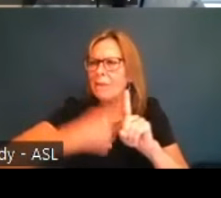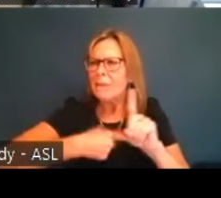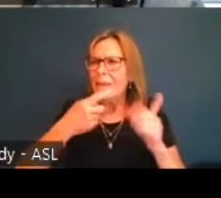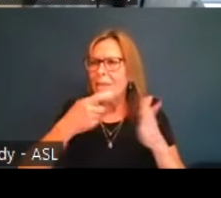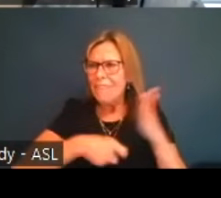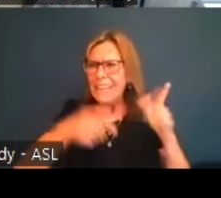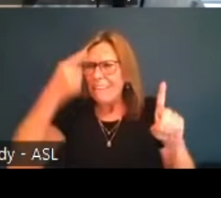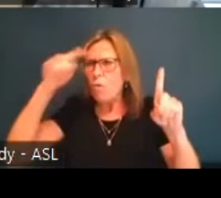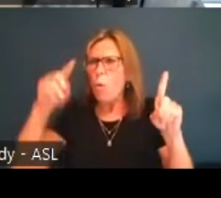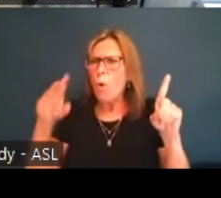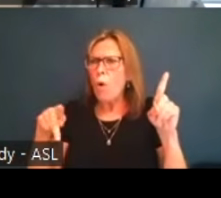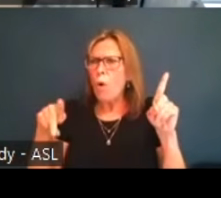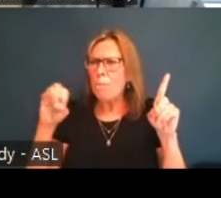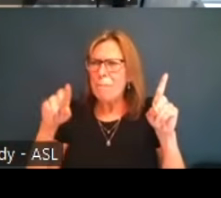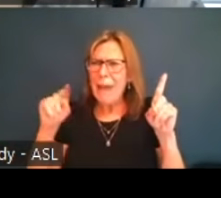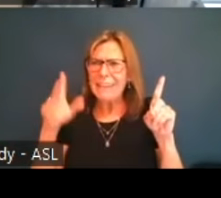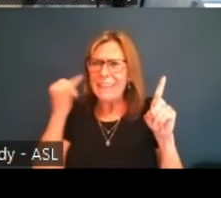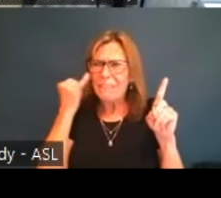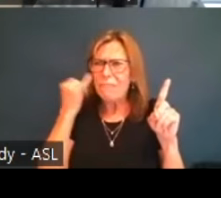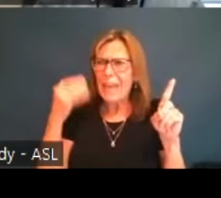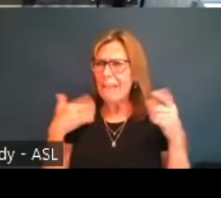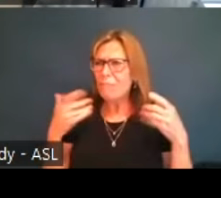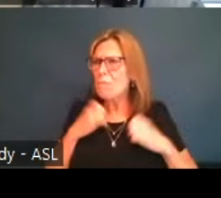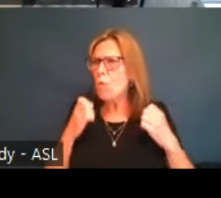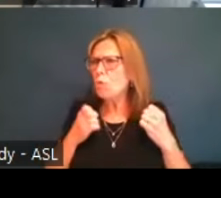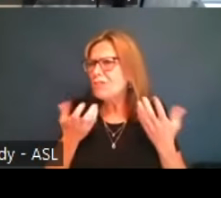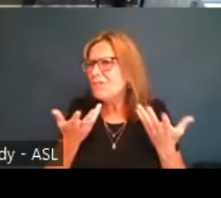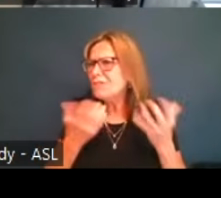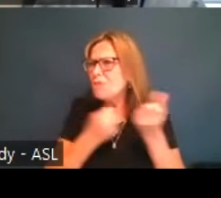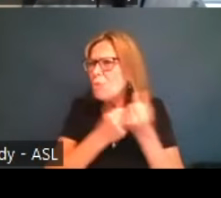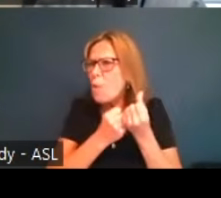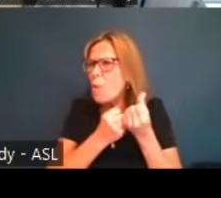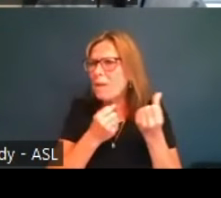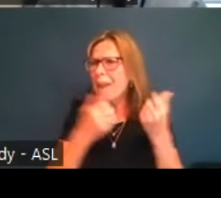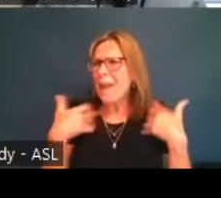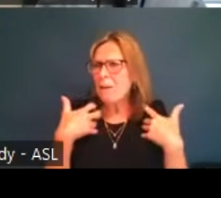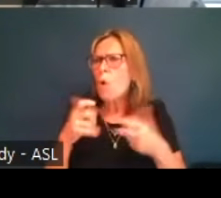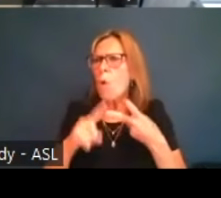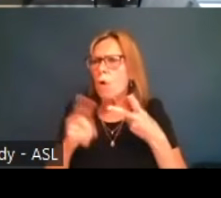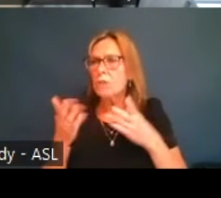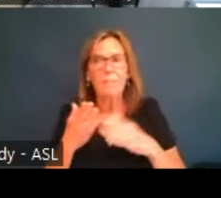housing provisions, We didn't talk about housing today, But under both the Federal Fair Housing Act and state human